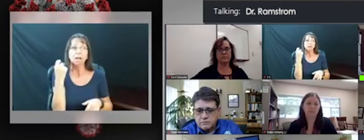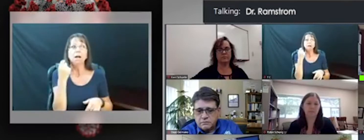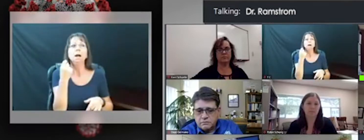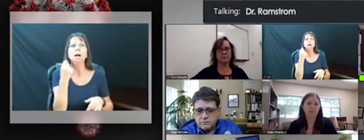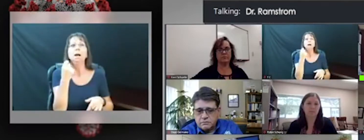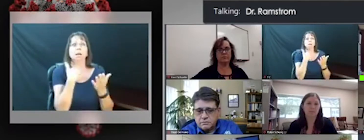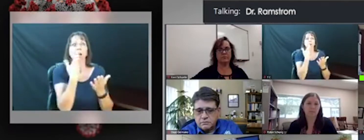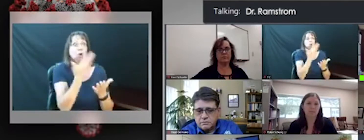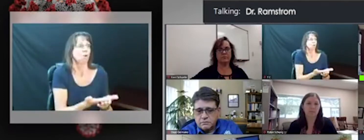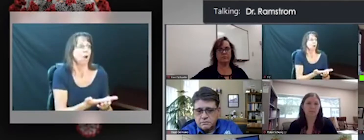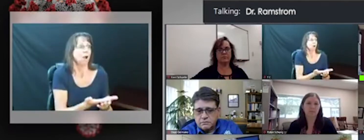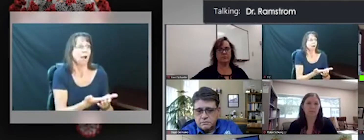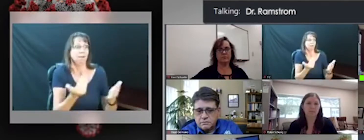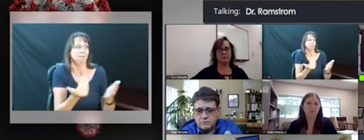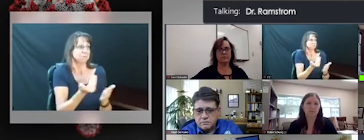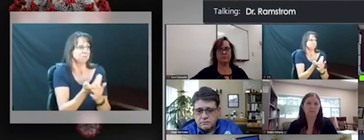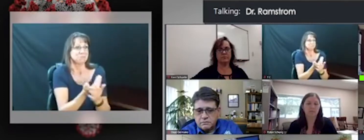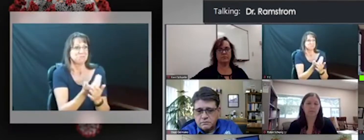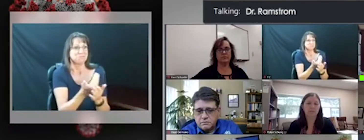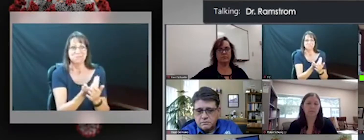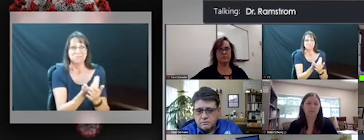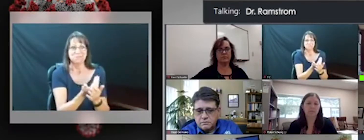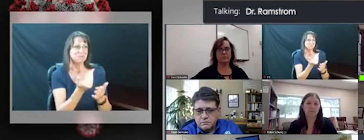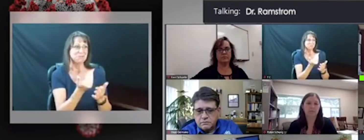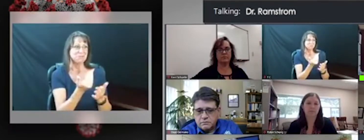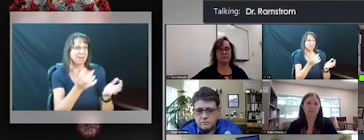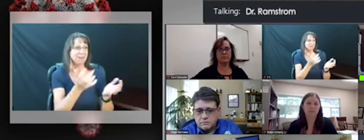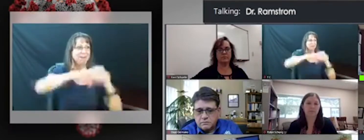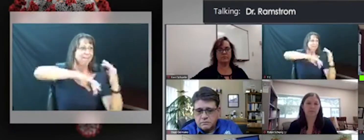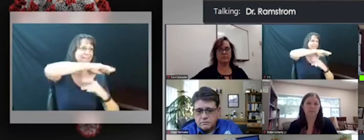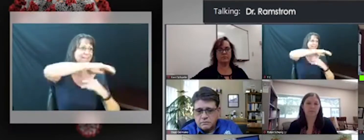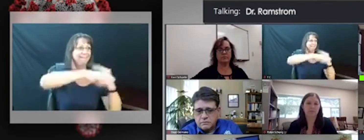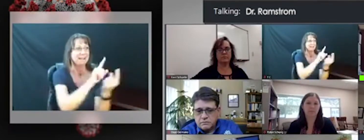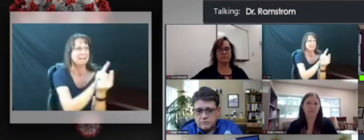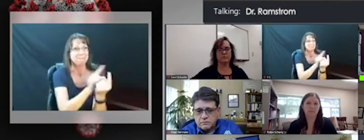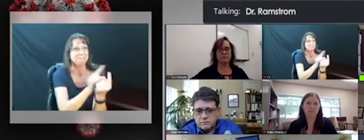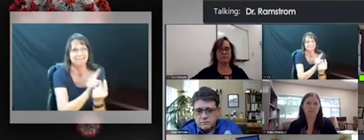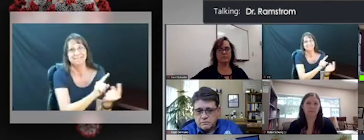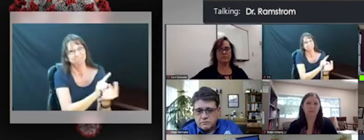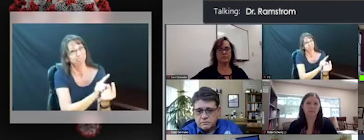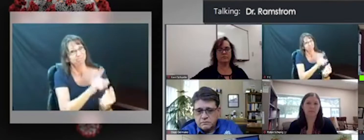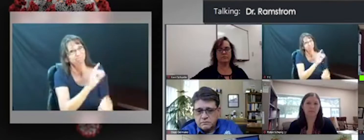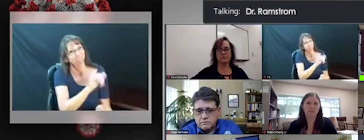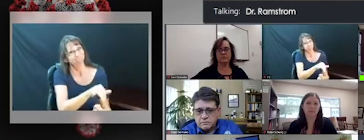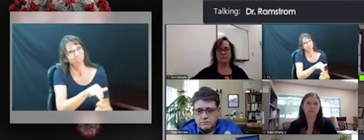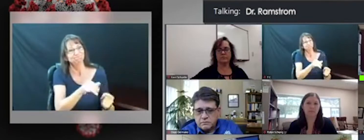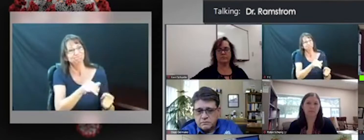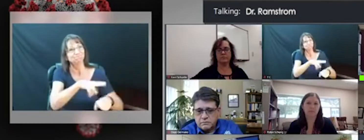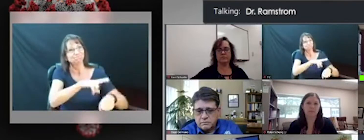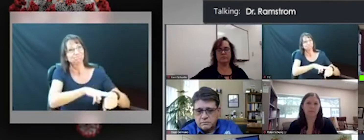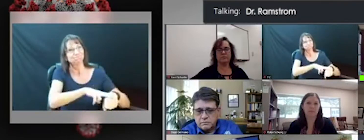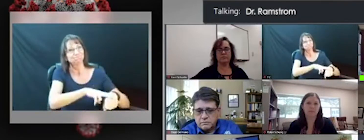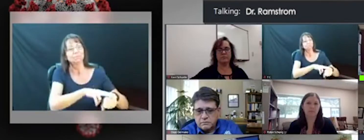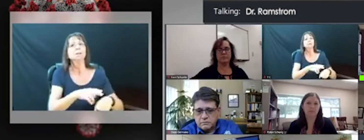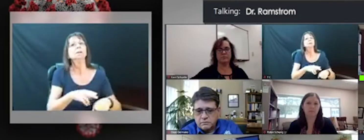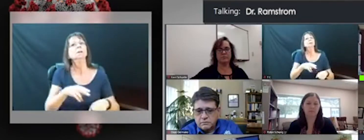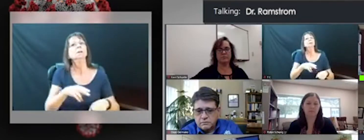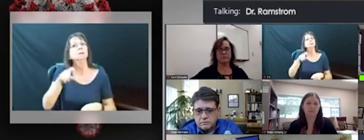to socialize. I think that the BSSM is setting up some new practices, having gone through this